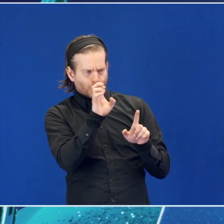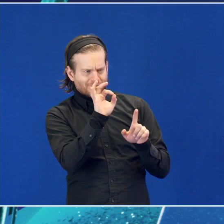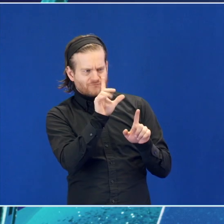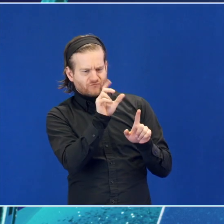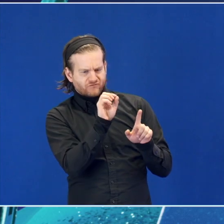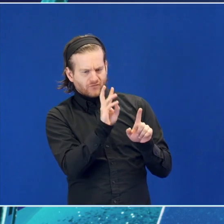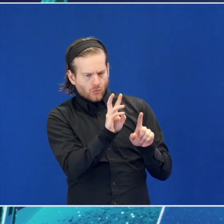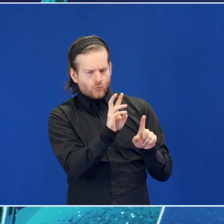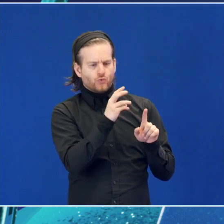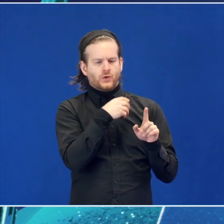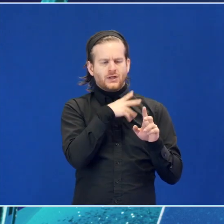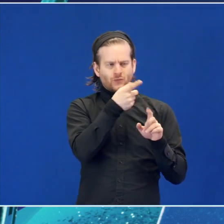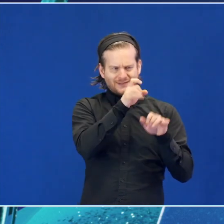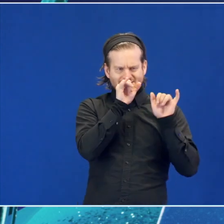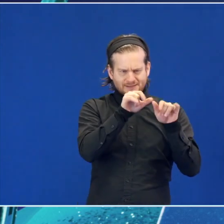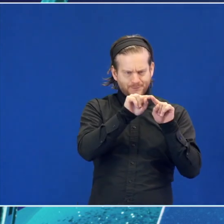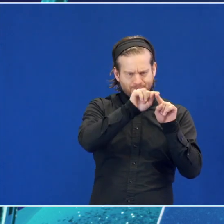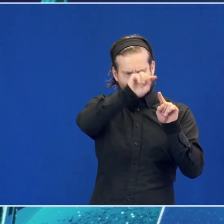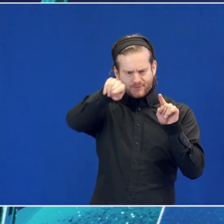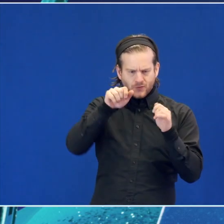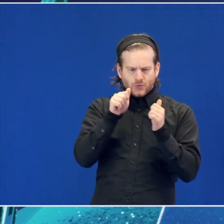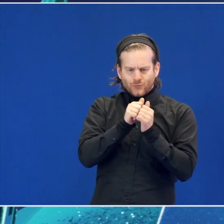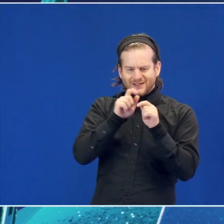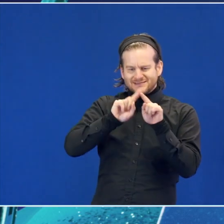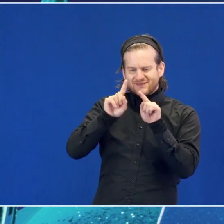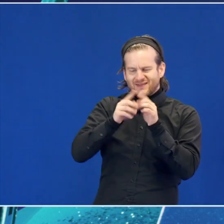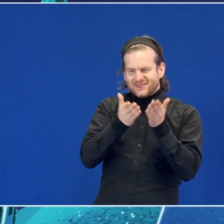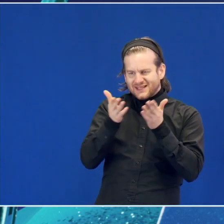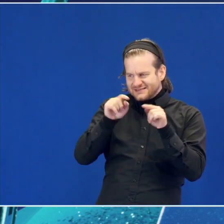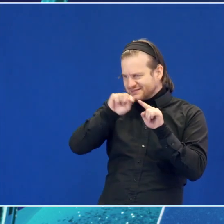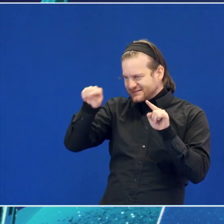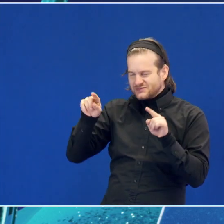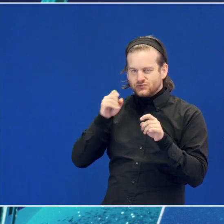to build your own custom extensions there.